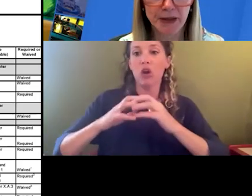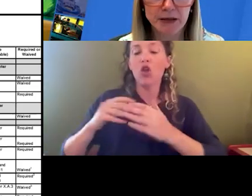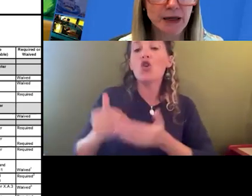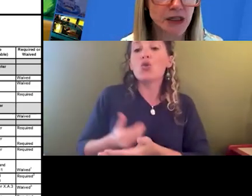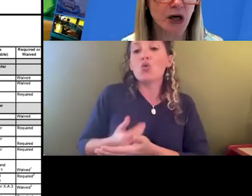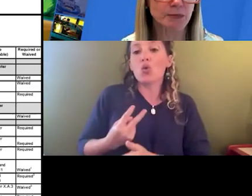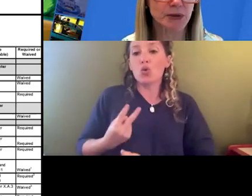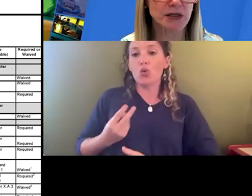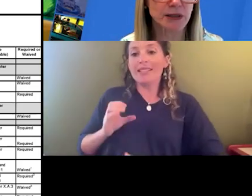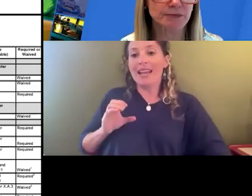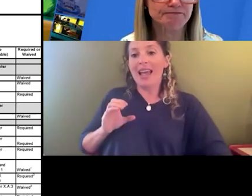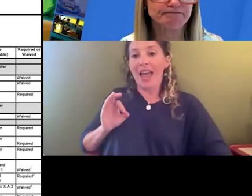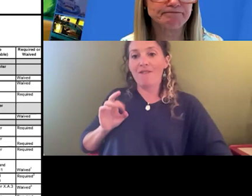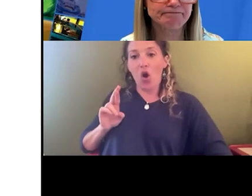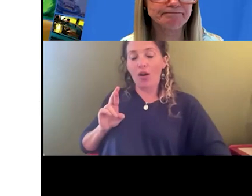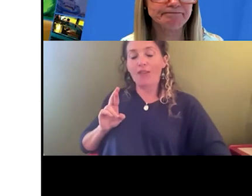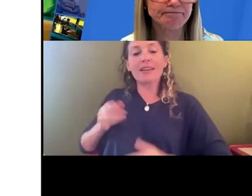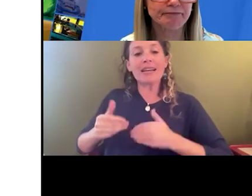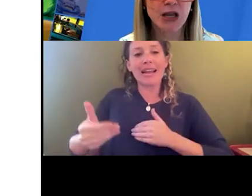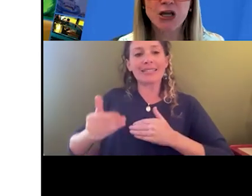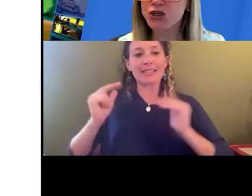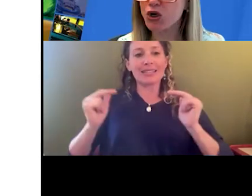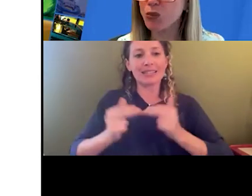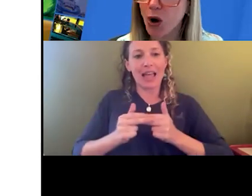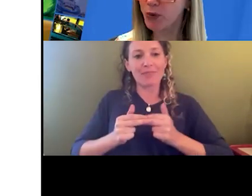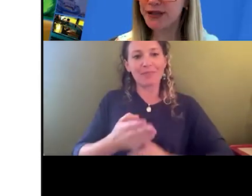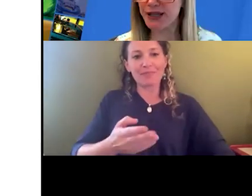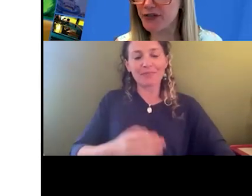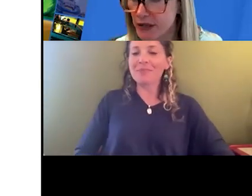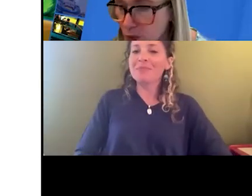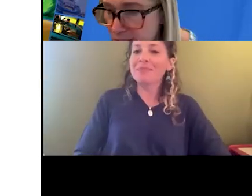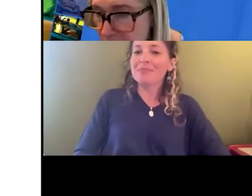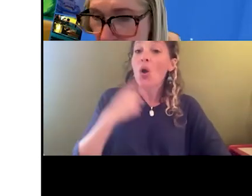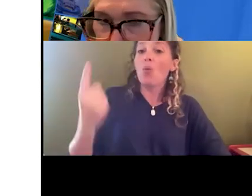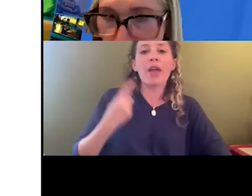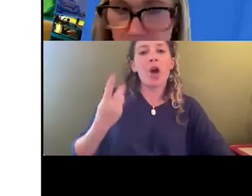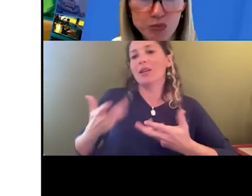Next slide please. We always end these presentations